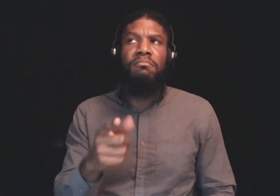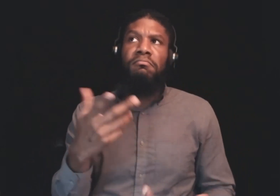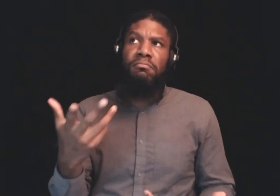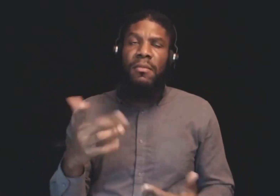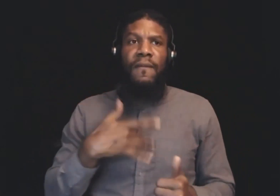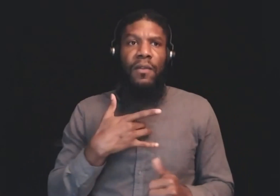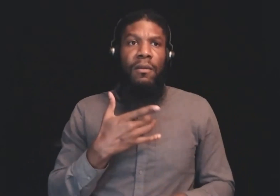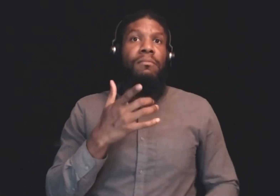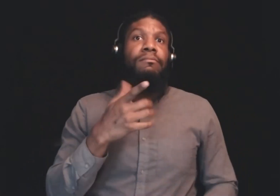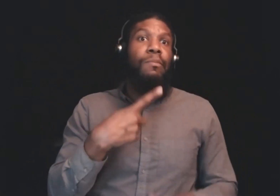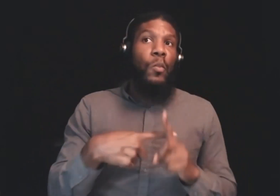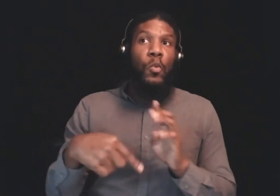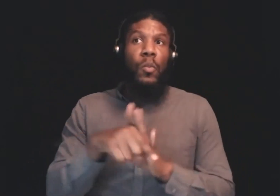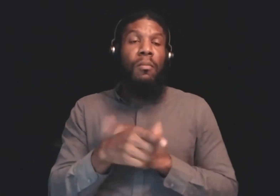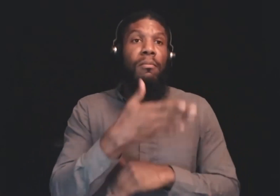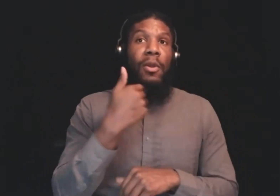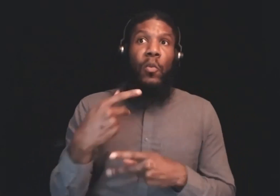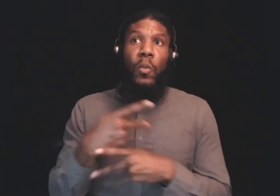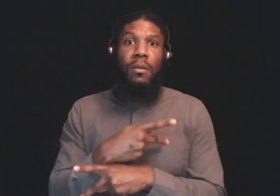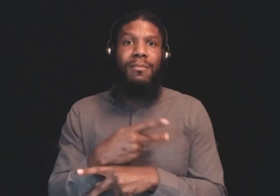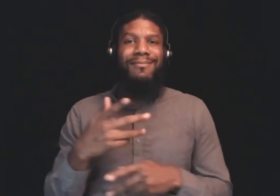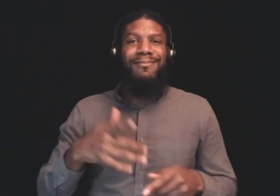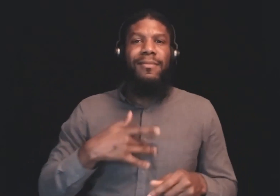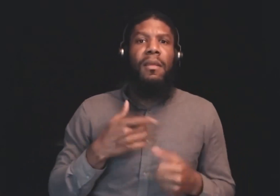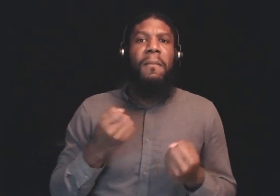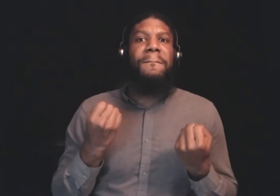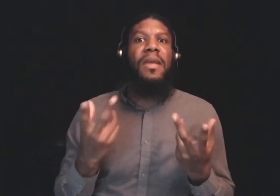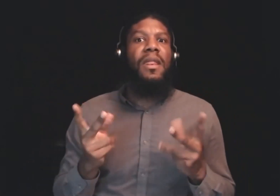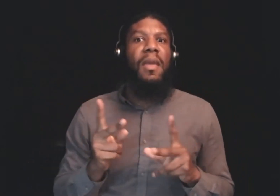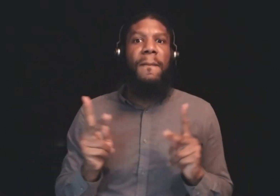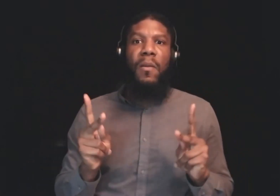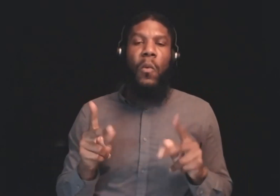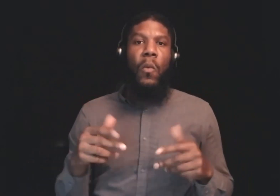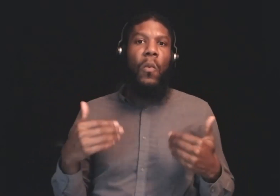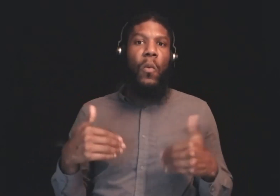I think that, because there are a lot of people who are afraid of working multimodal if they think